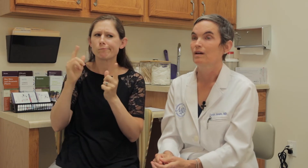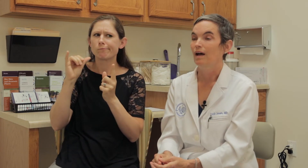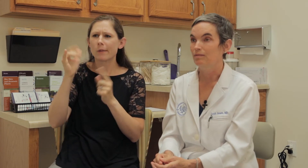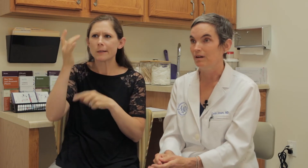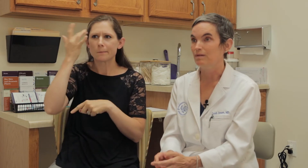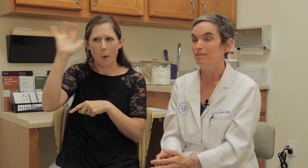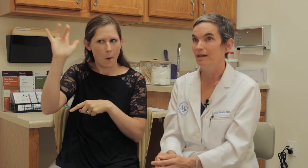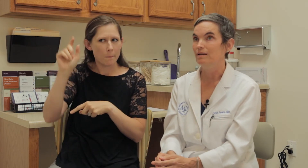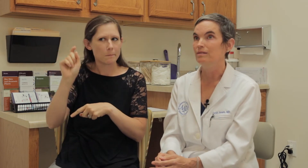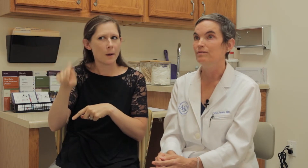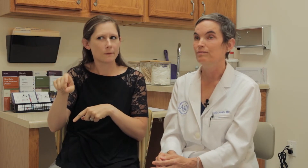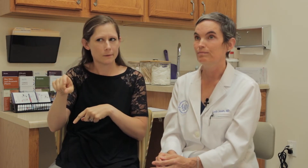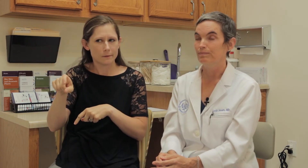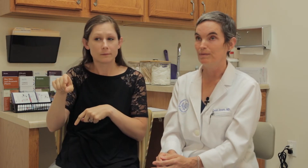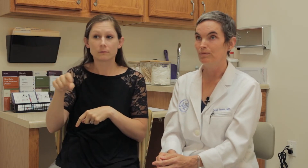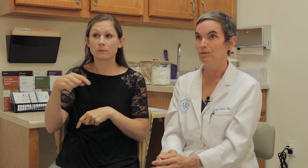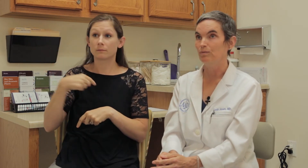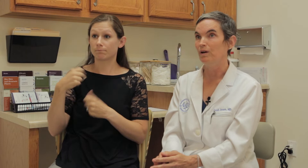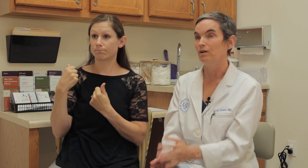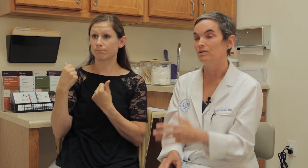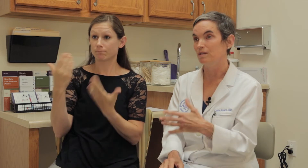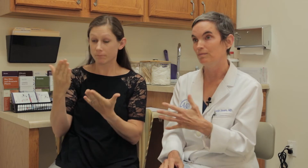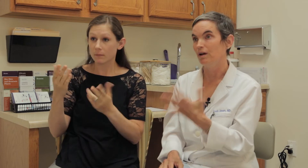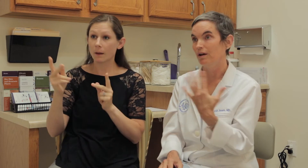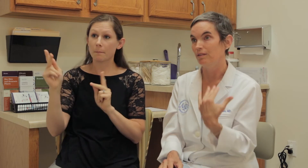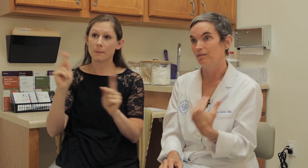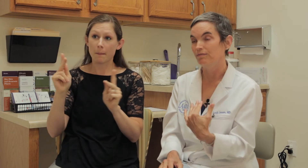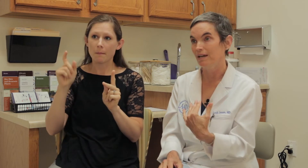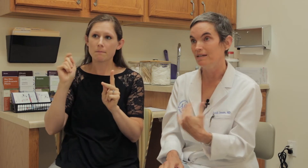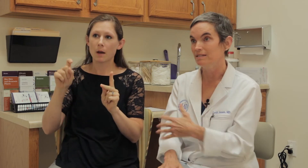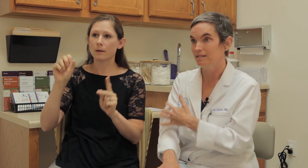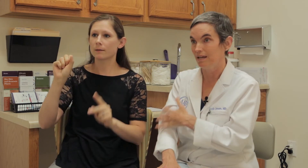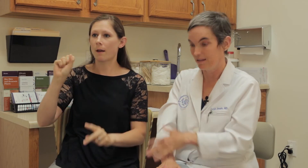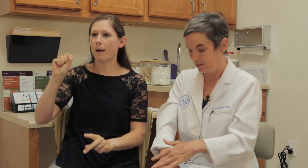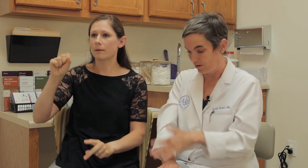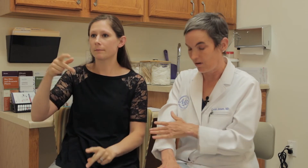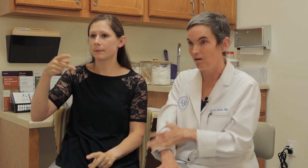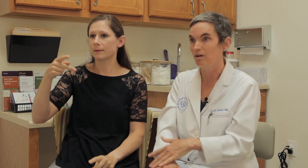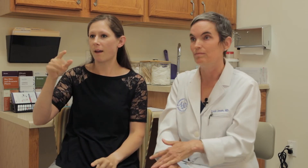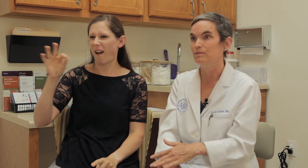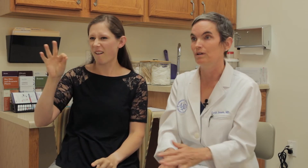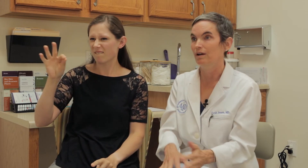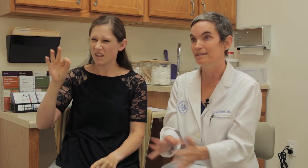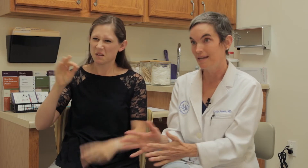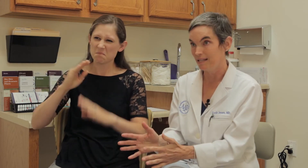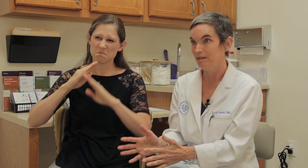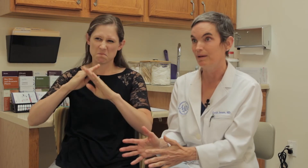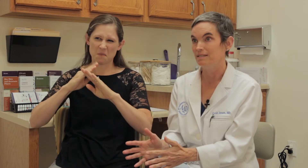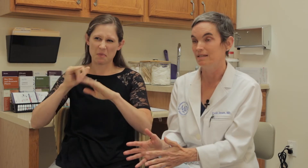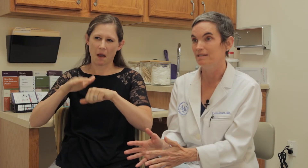I recommend people wear sunblock on their face and their arms on a daily basis